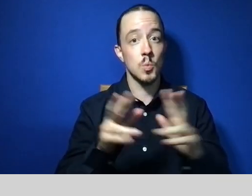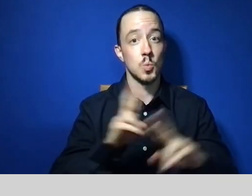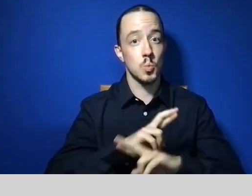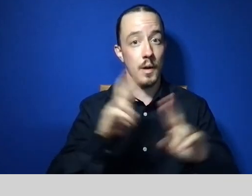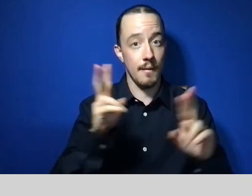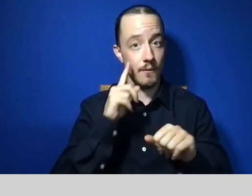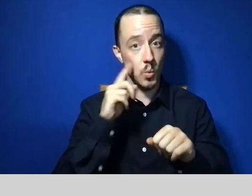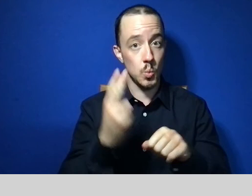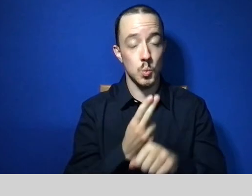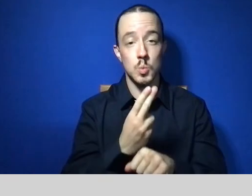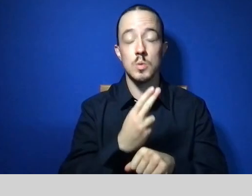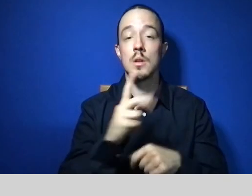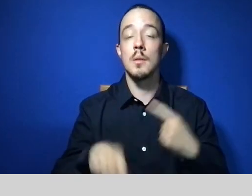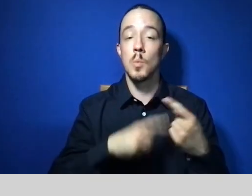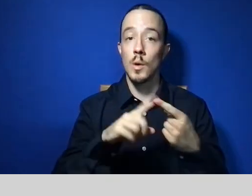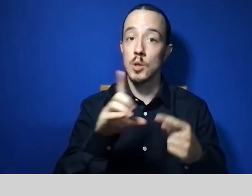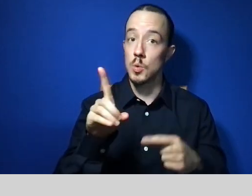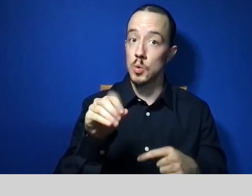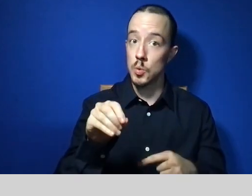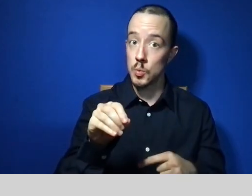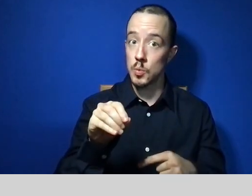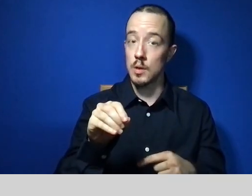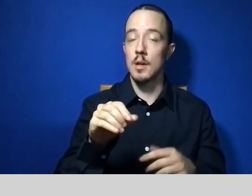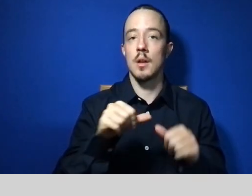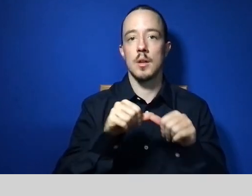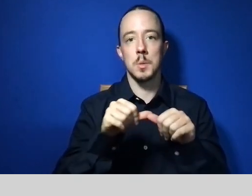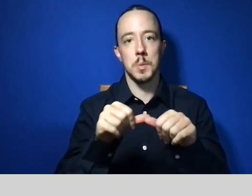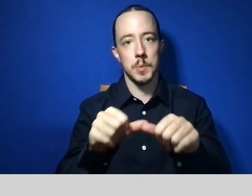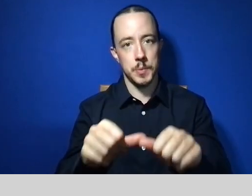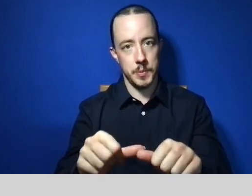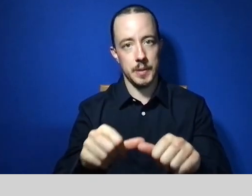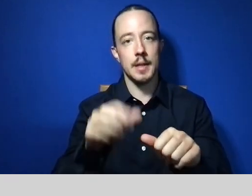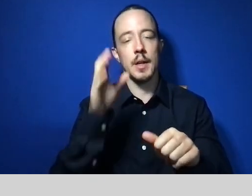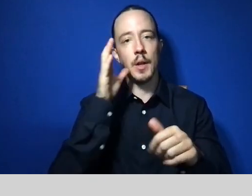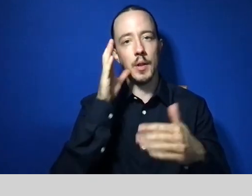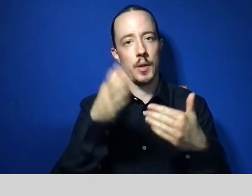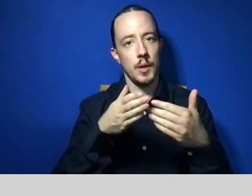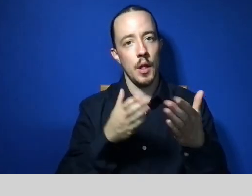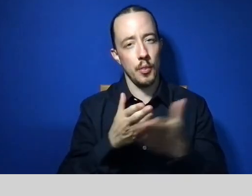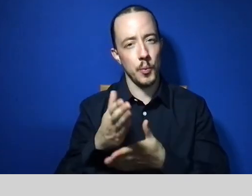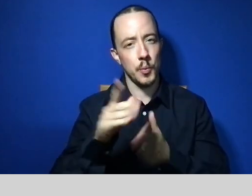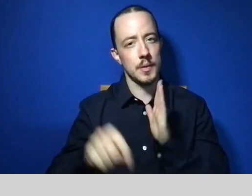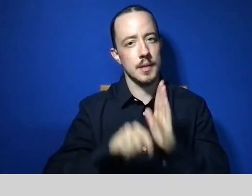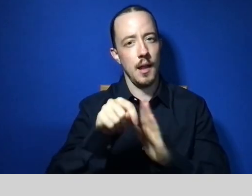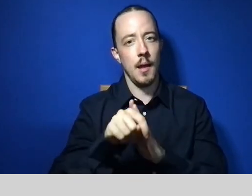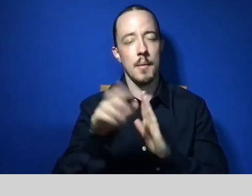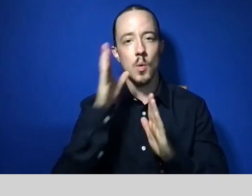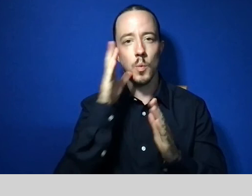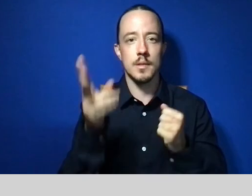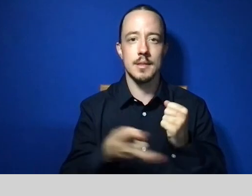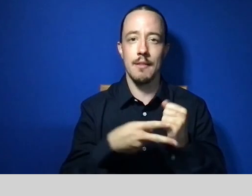But once we do, it's easy to keep going. And over the long run, we'll end up saving us a lot of time